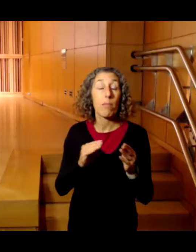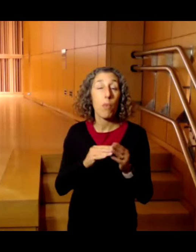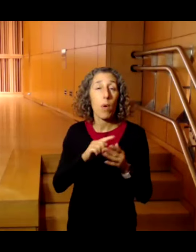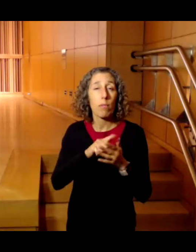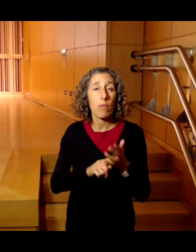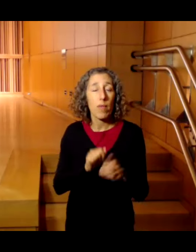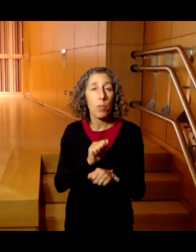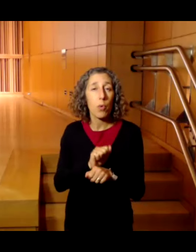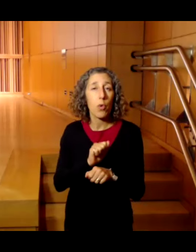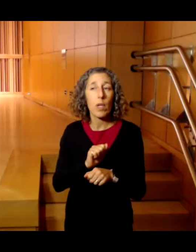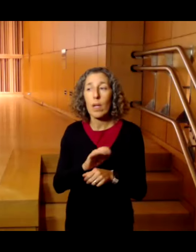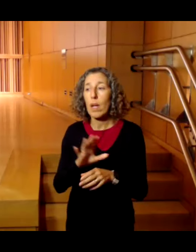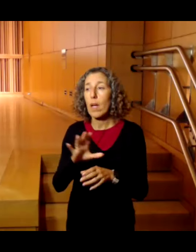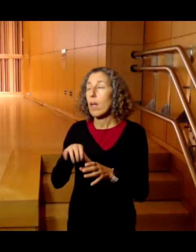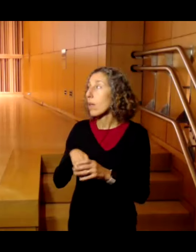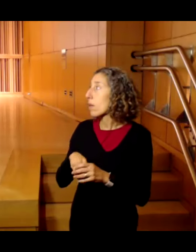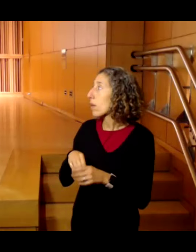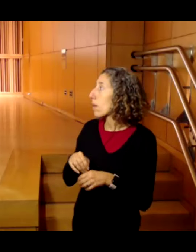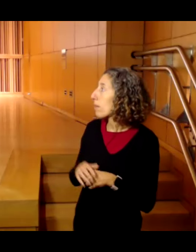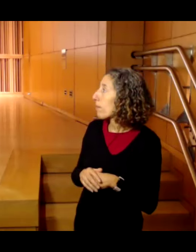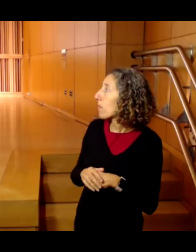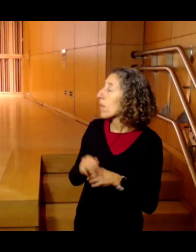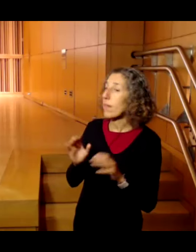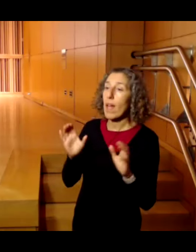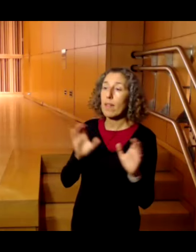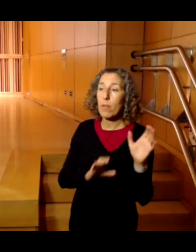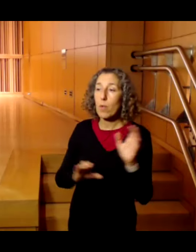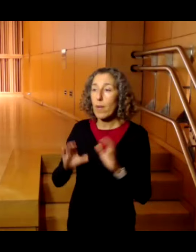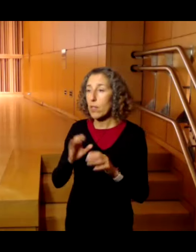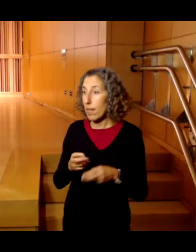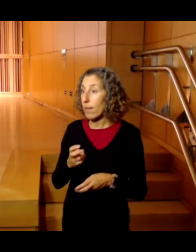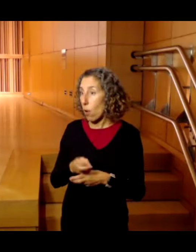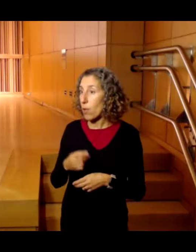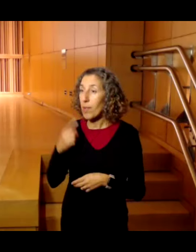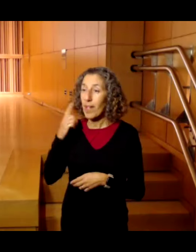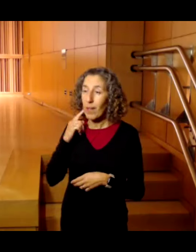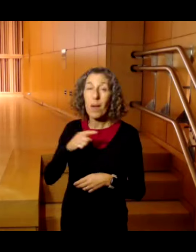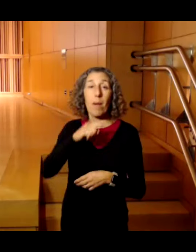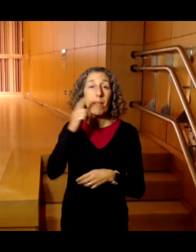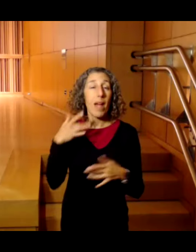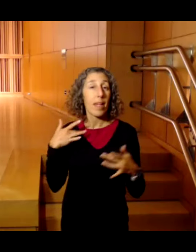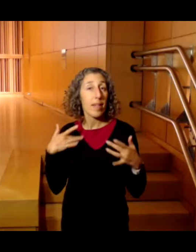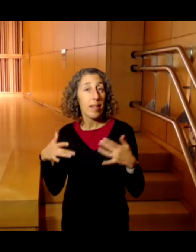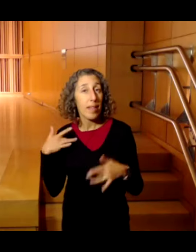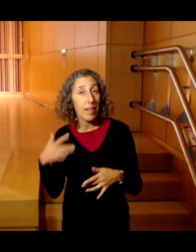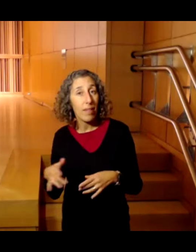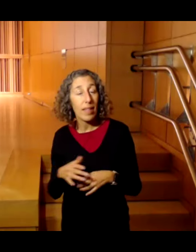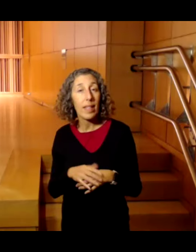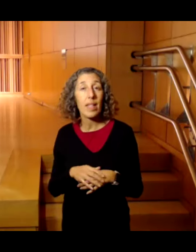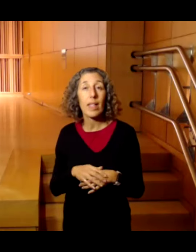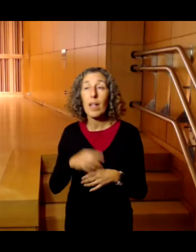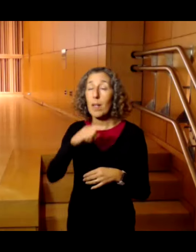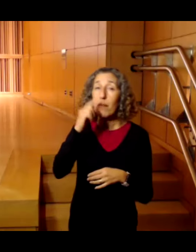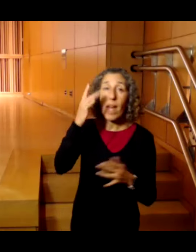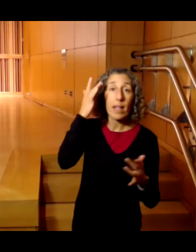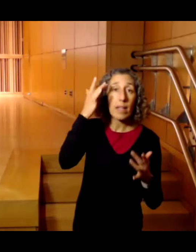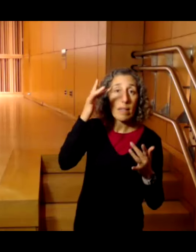Including his post-theorist exploration of black queer subjectivity. Selfhood and self-fashioning, his rethinking of the black intellectual and activist traditions.